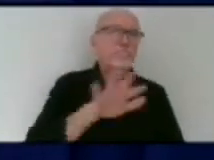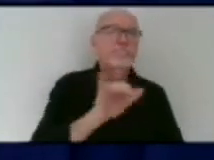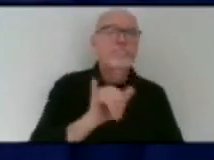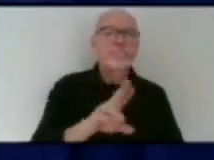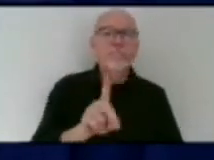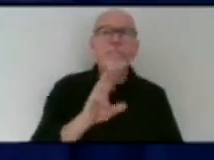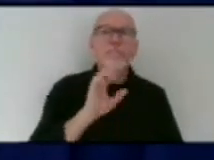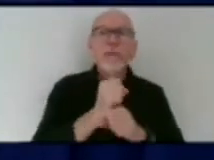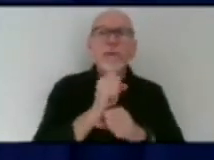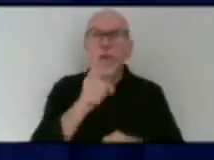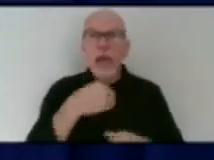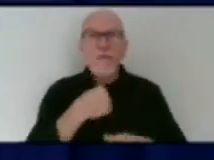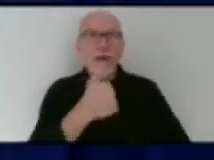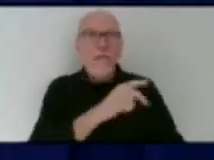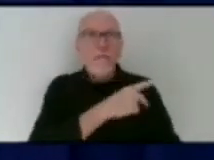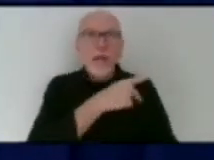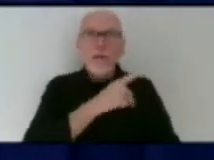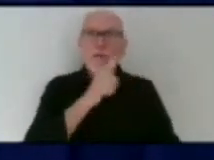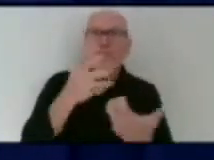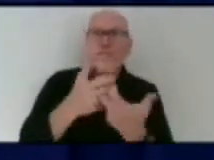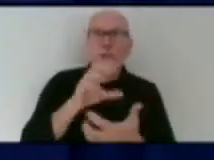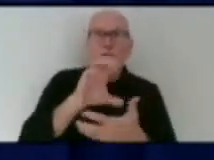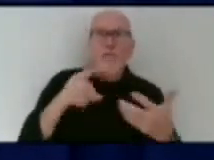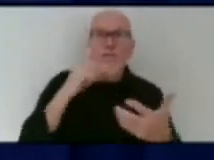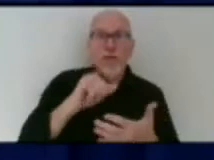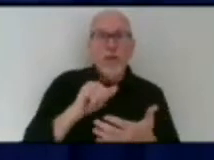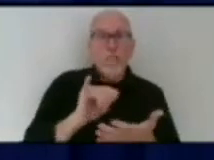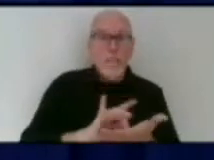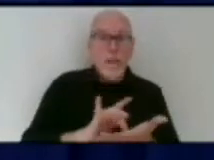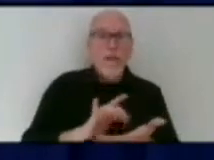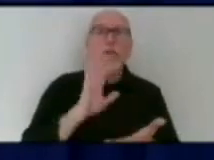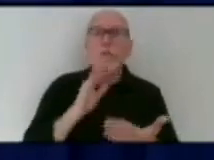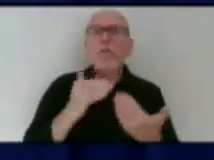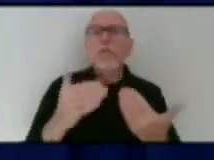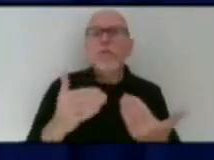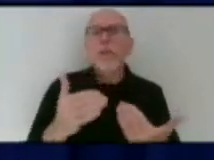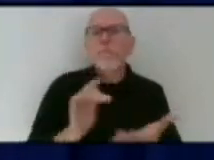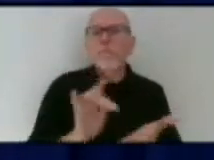for this medication and are ready to treat them. As we look at the promising